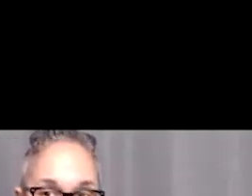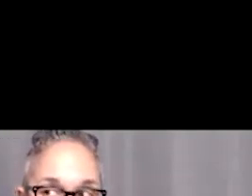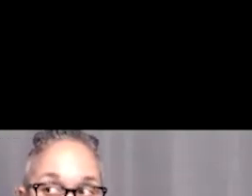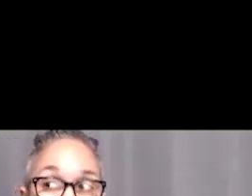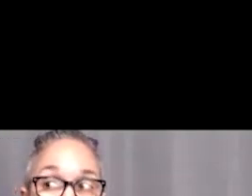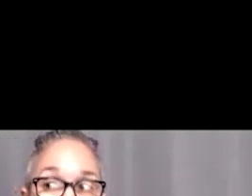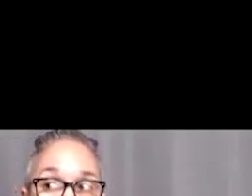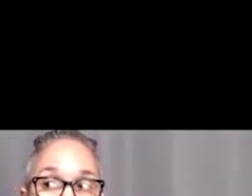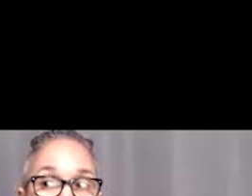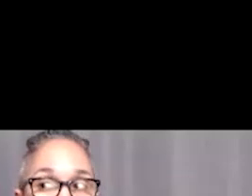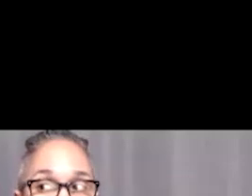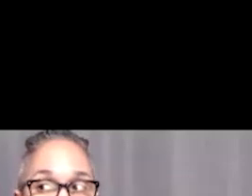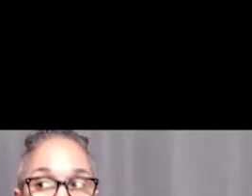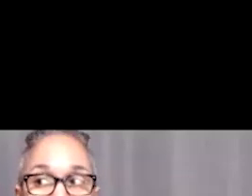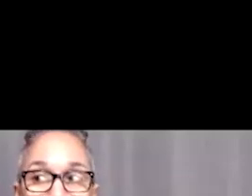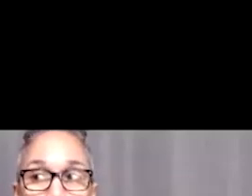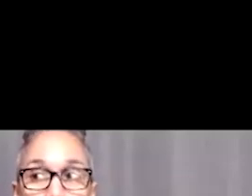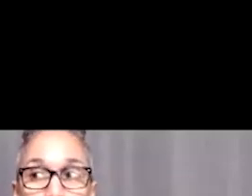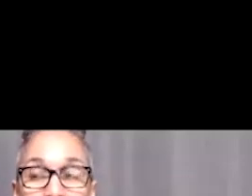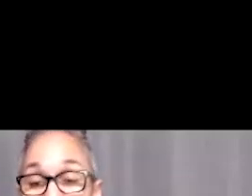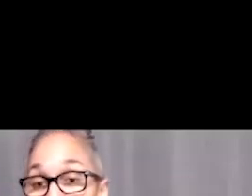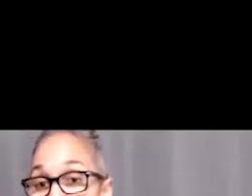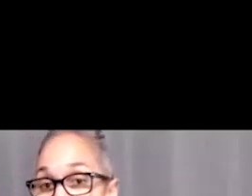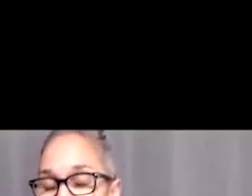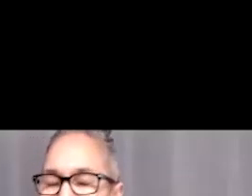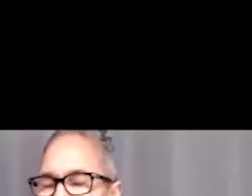So the Academic Senate policy on RSI,